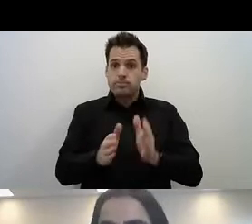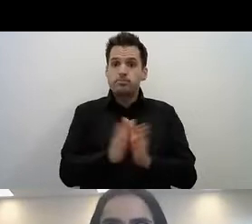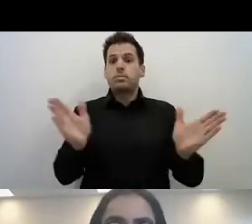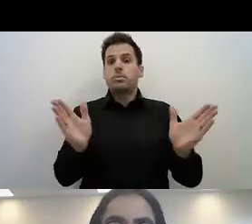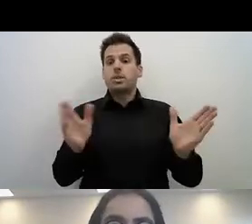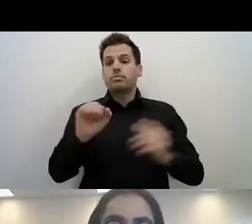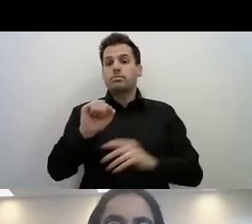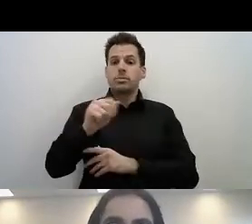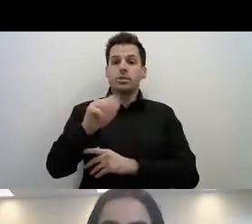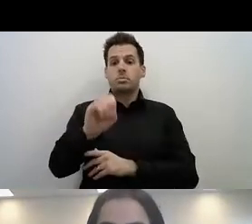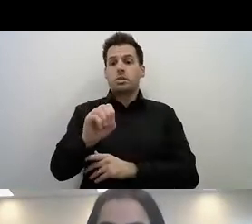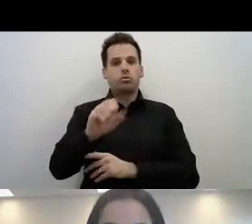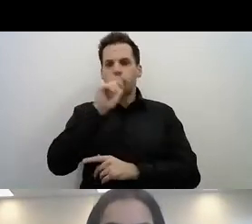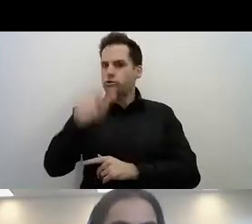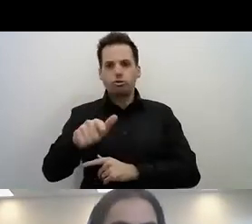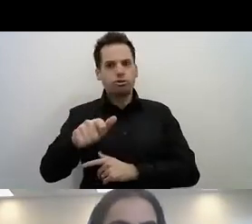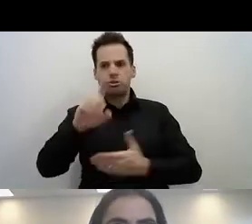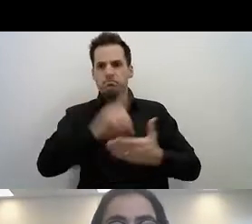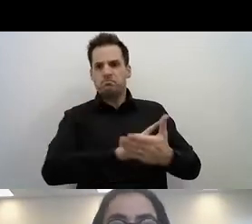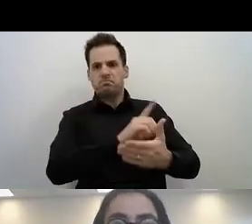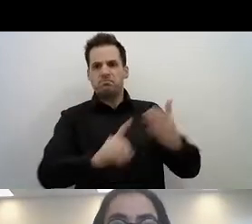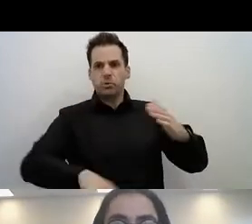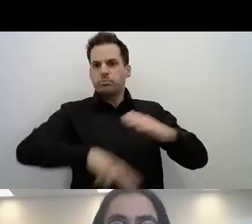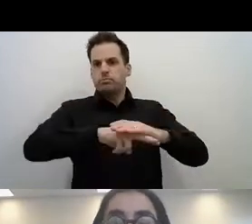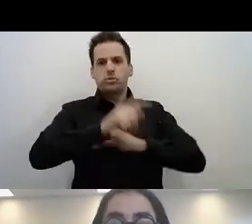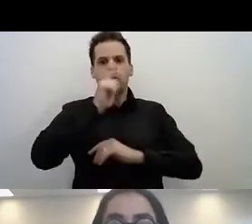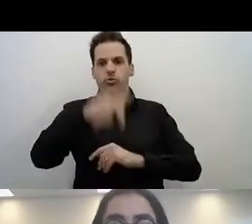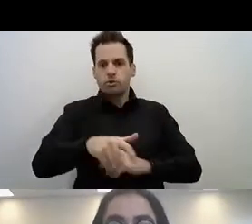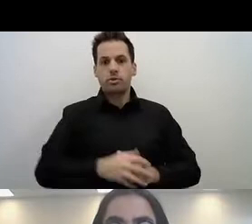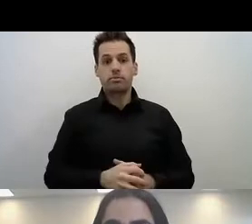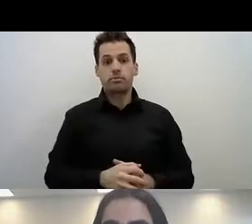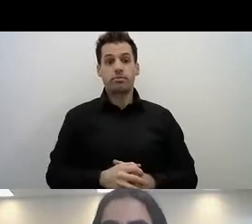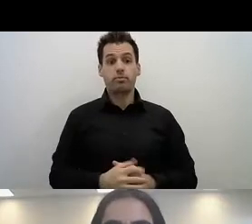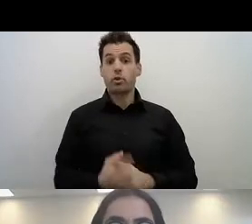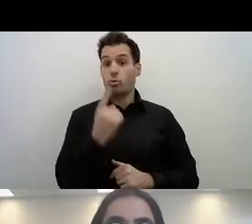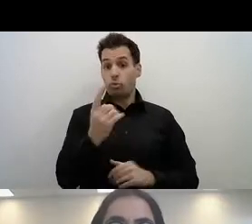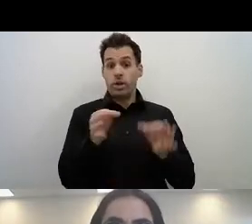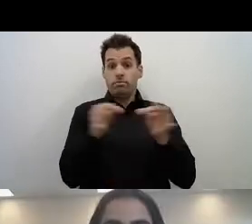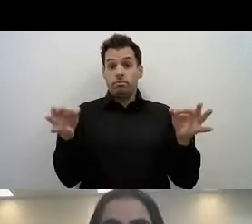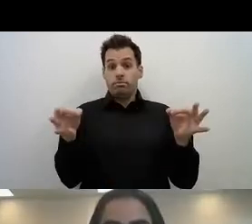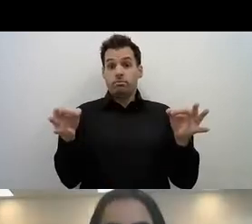unreasonable discrimination on the slide i have a quote from the the decision that was issued